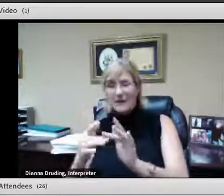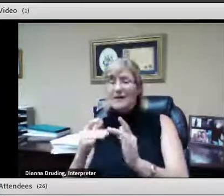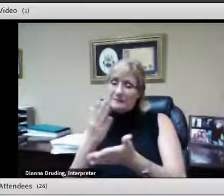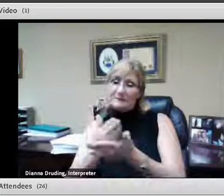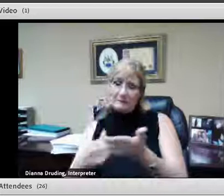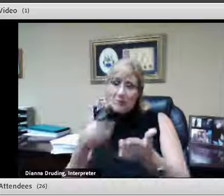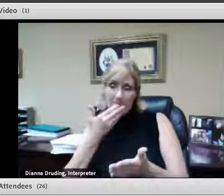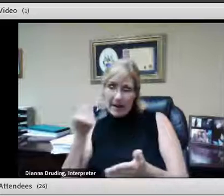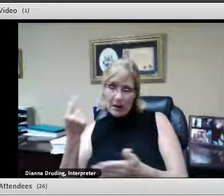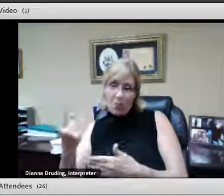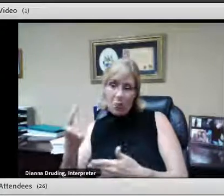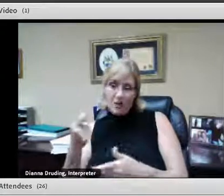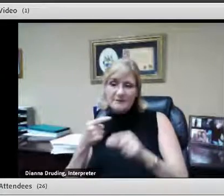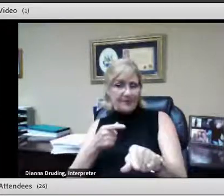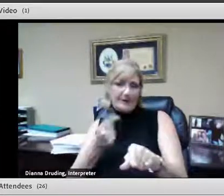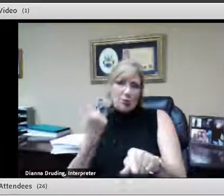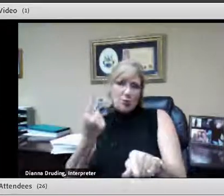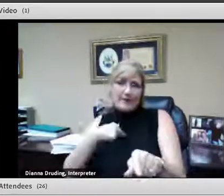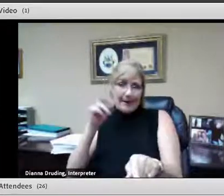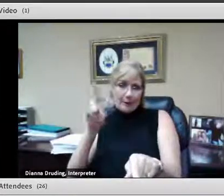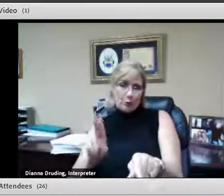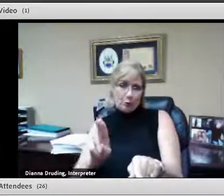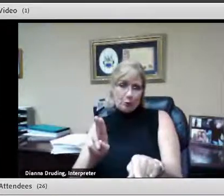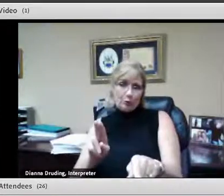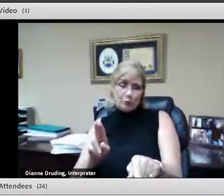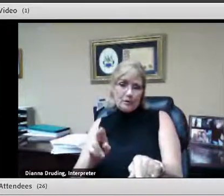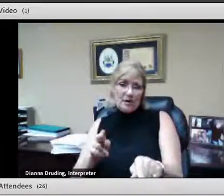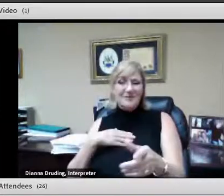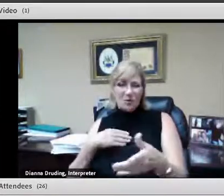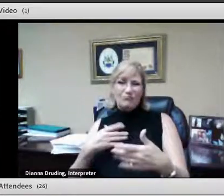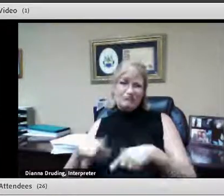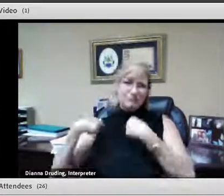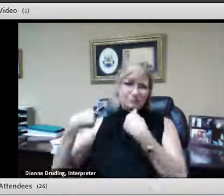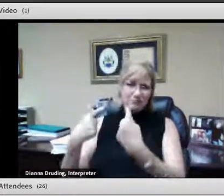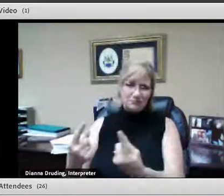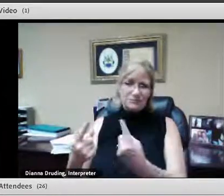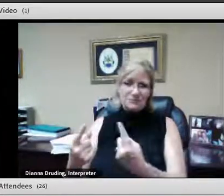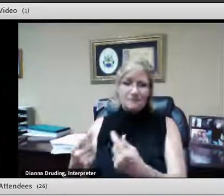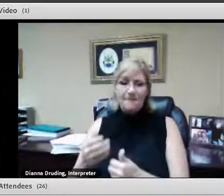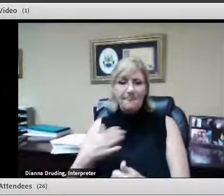that I've used, and I've tested, and I've liked for quite some time now. So, you know, I would recommend trying these